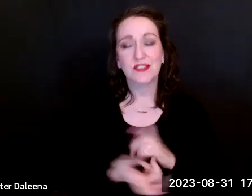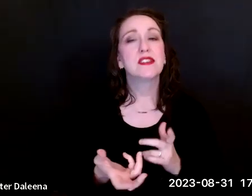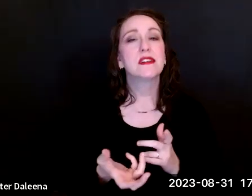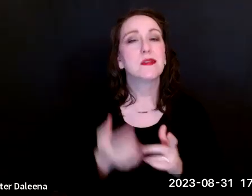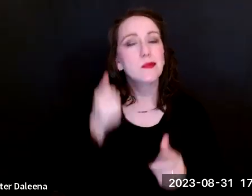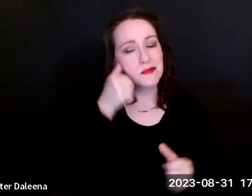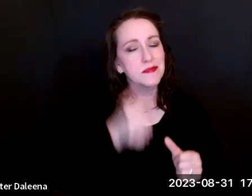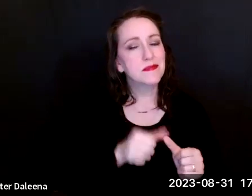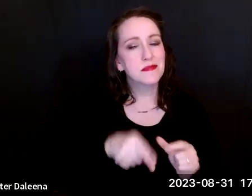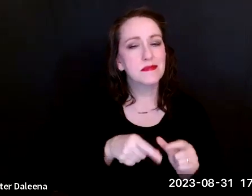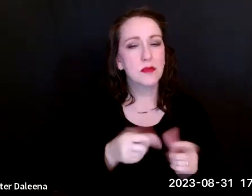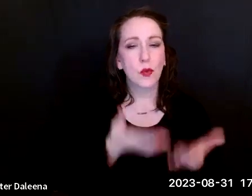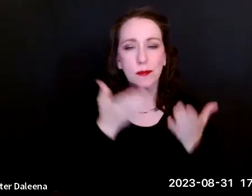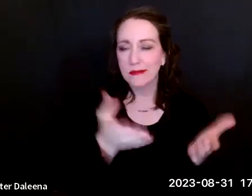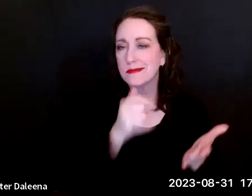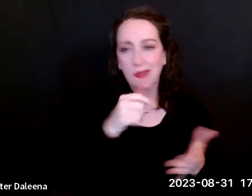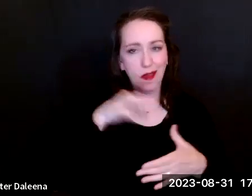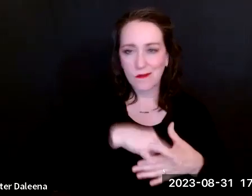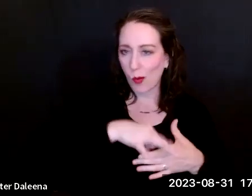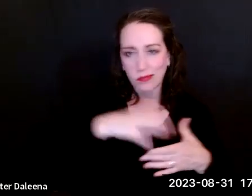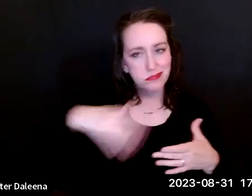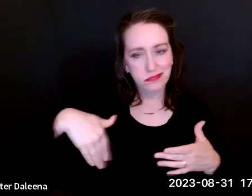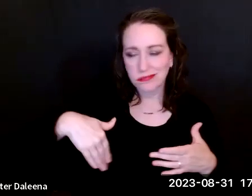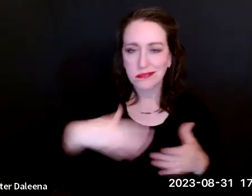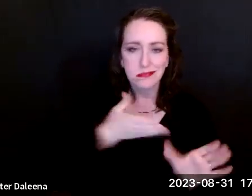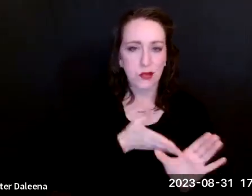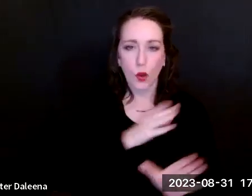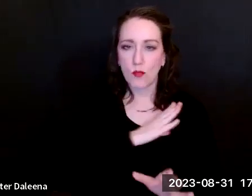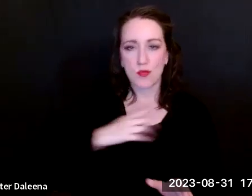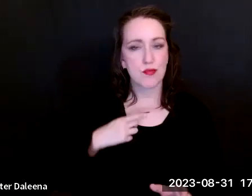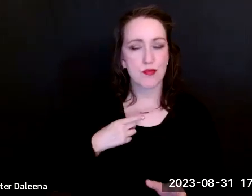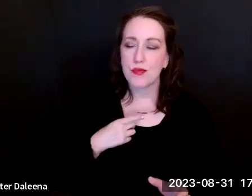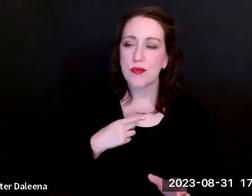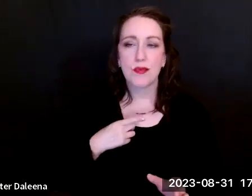recommendations have not been voted on by the psychology board yet we will share your feedback